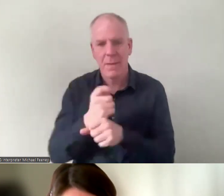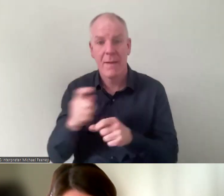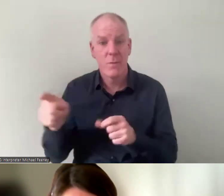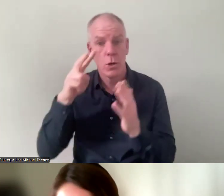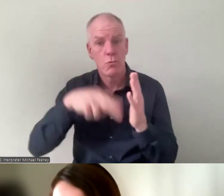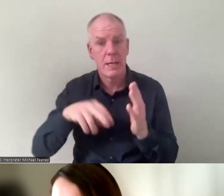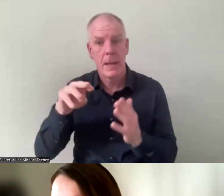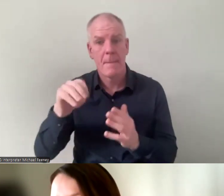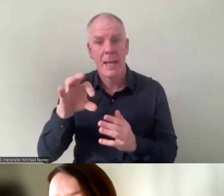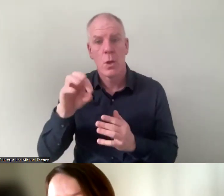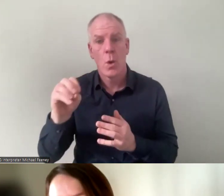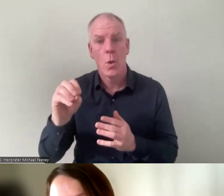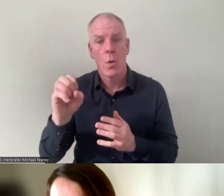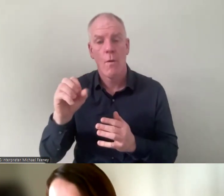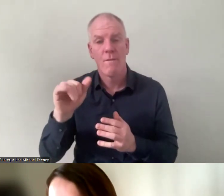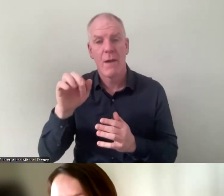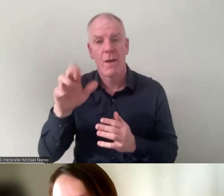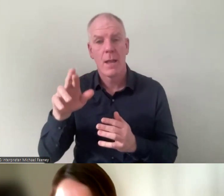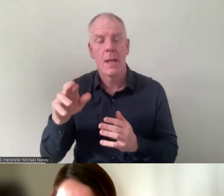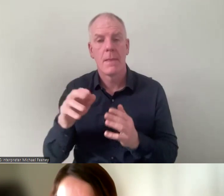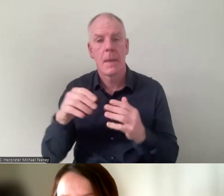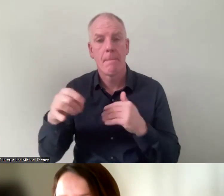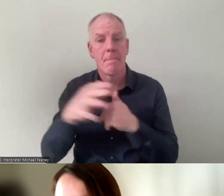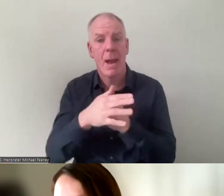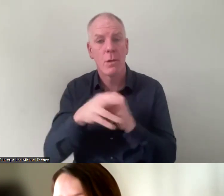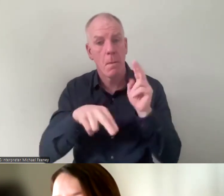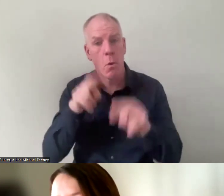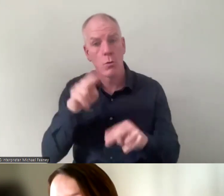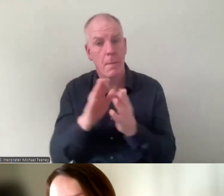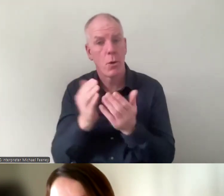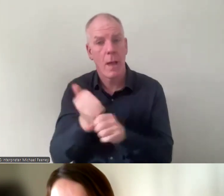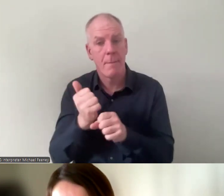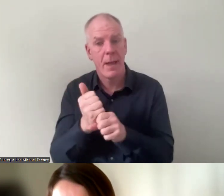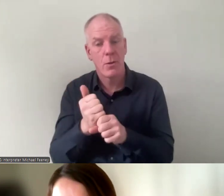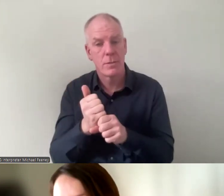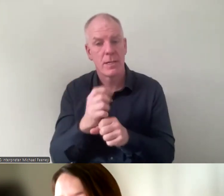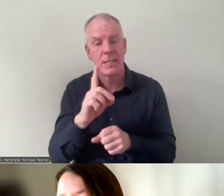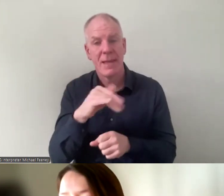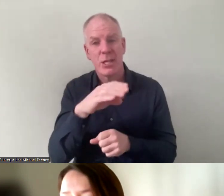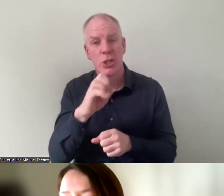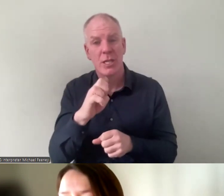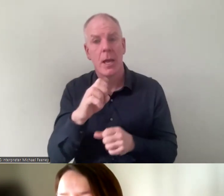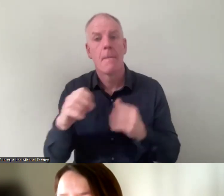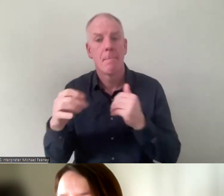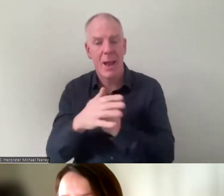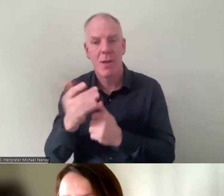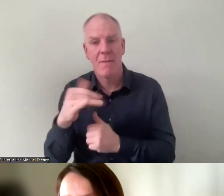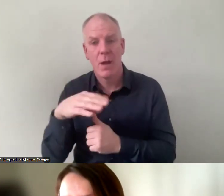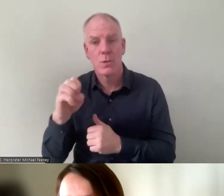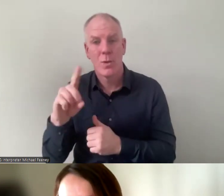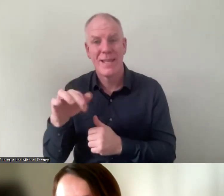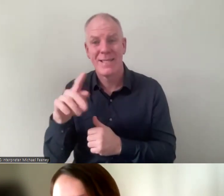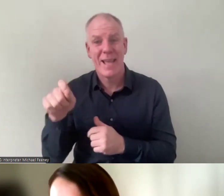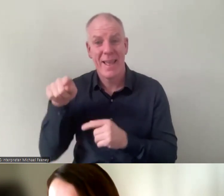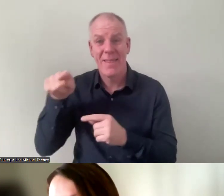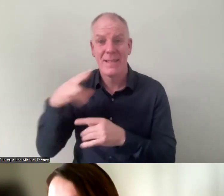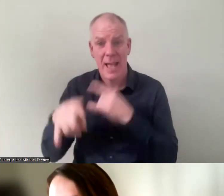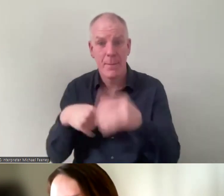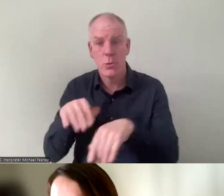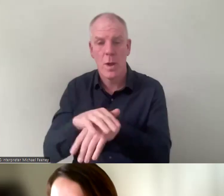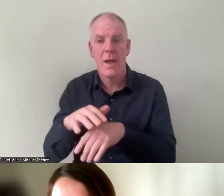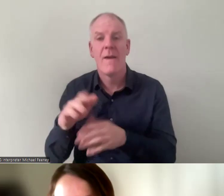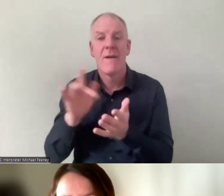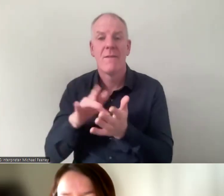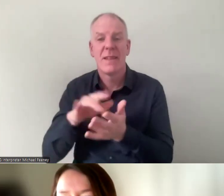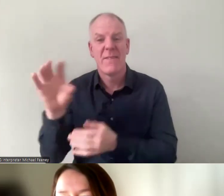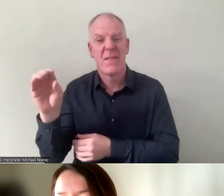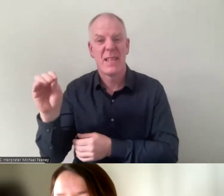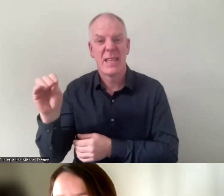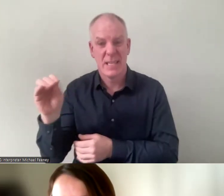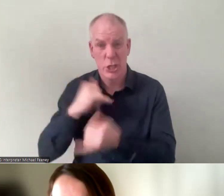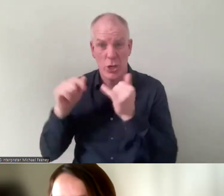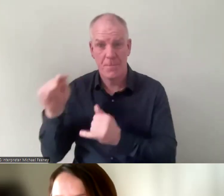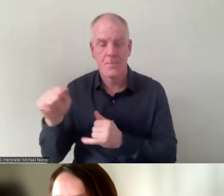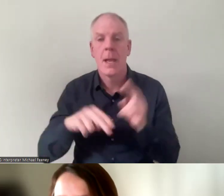O'Farrell's The Marriage Portrait, the book about Lucrezia de Medici, who's marrying Alfonso d'Este. That takes place in the 1550s the painting we're discussing today is